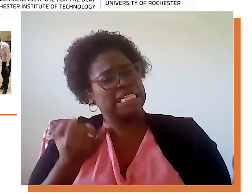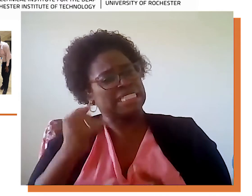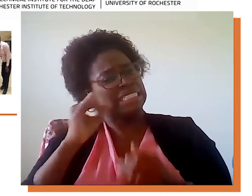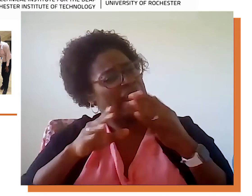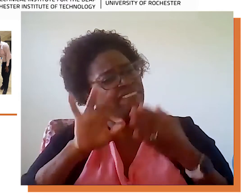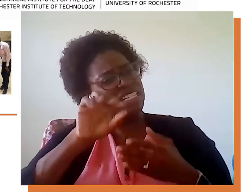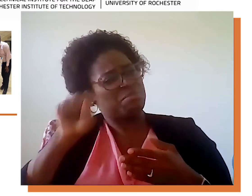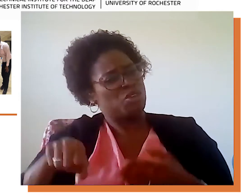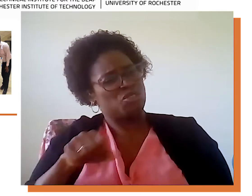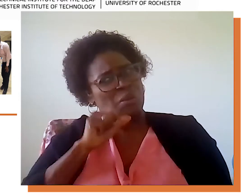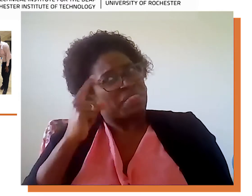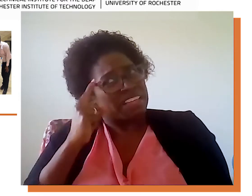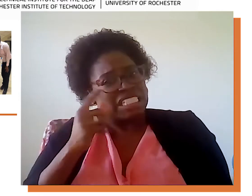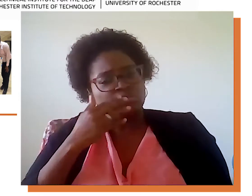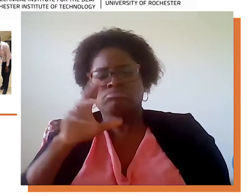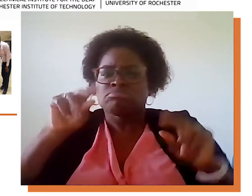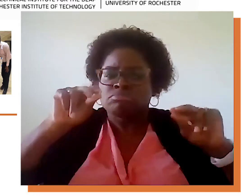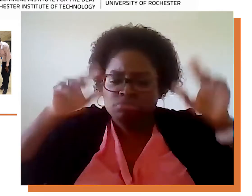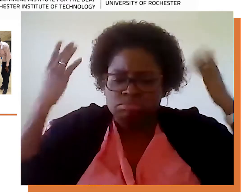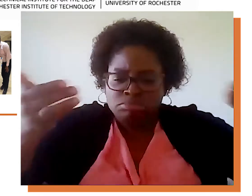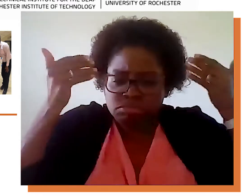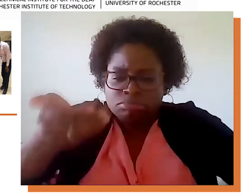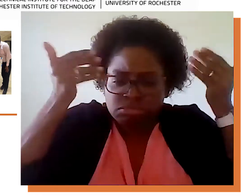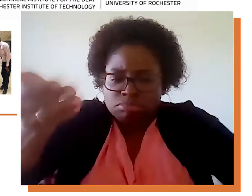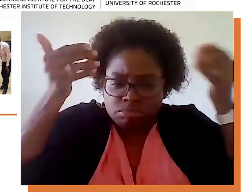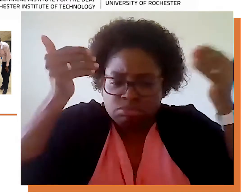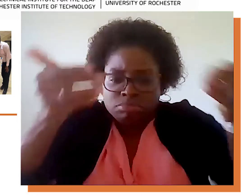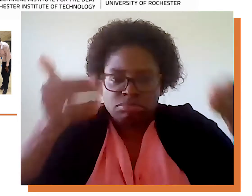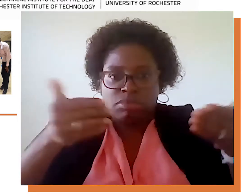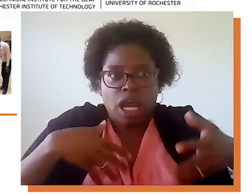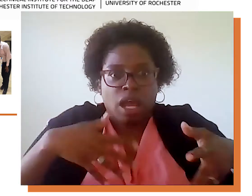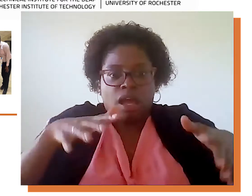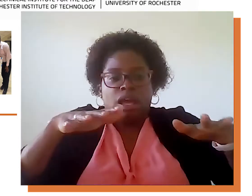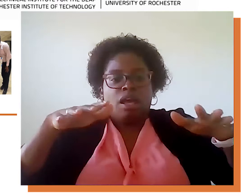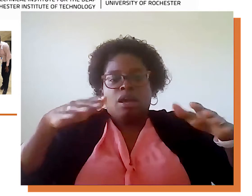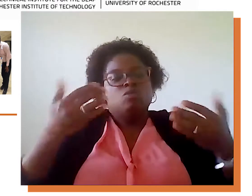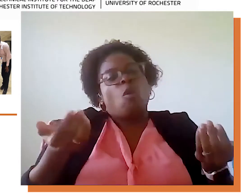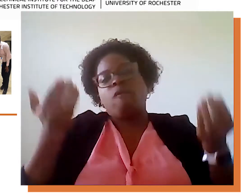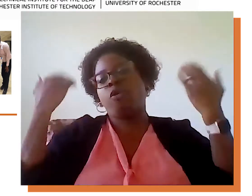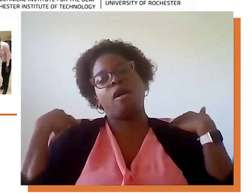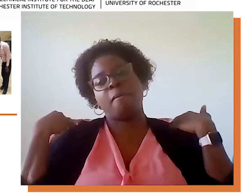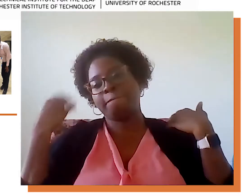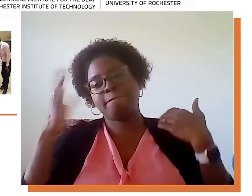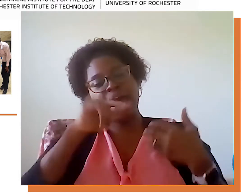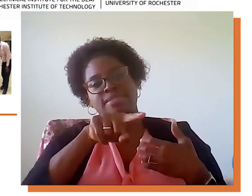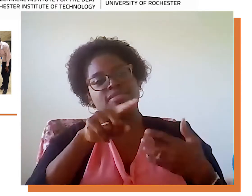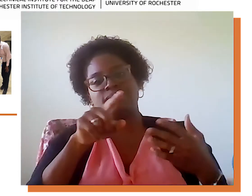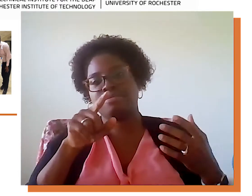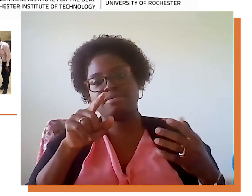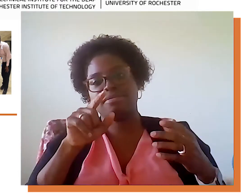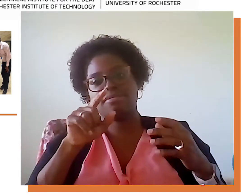Initially, I wasn't sure that this was a good idea, to have it at the end of the semester, but Jennifer encouraged me to do it,